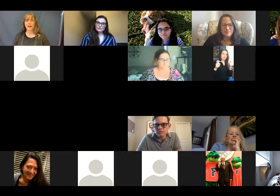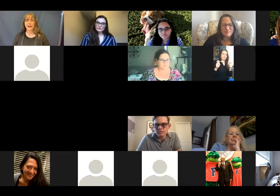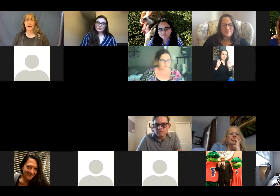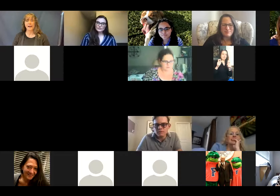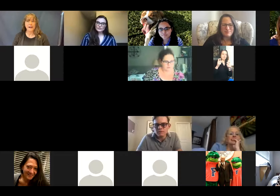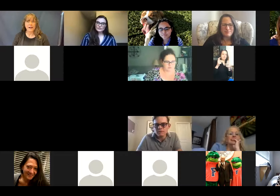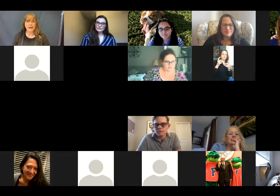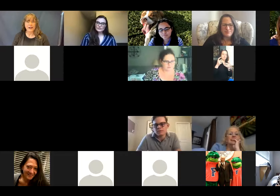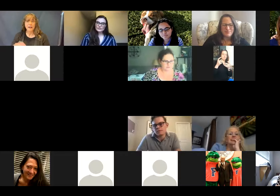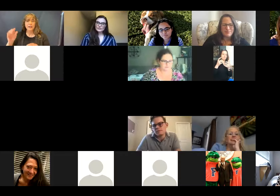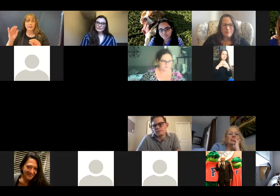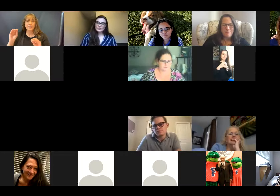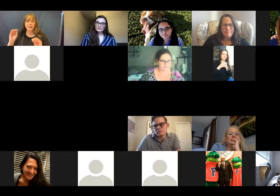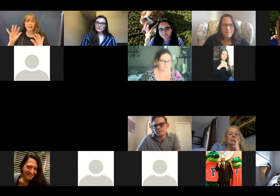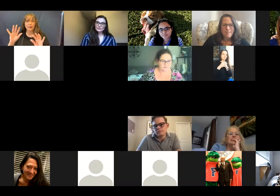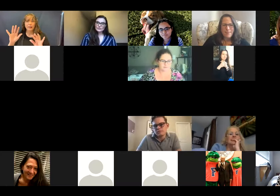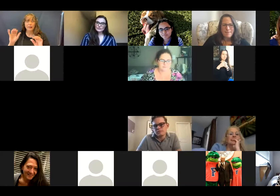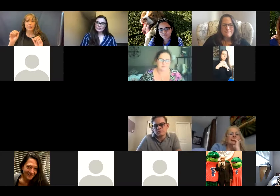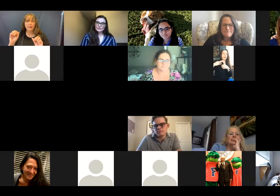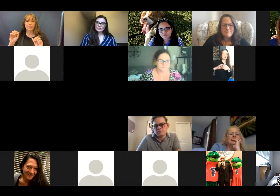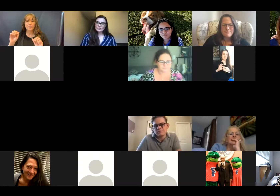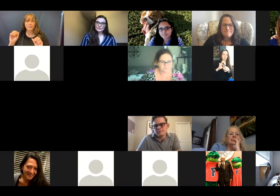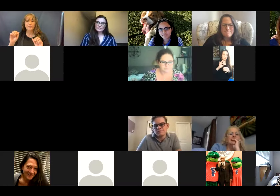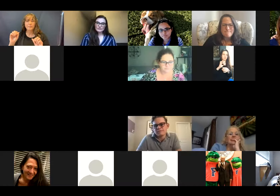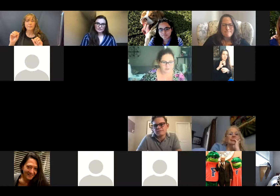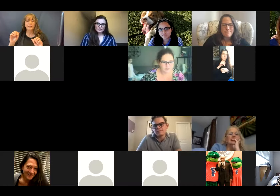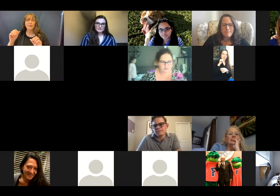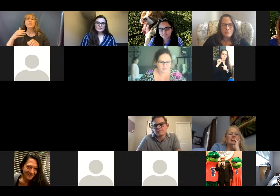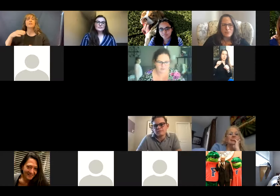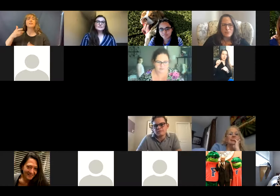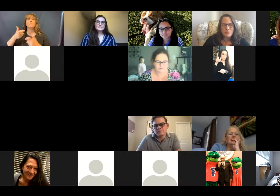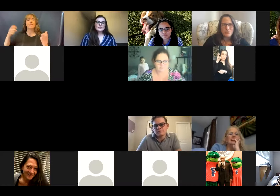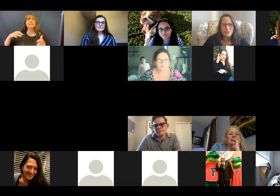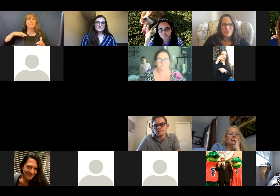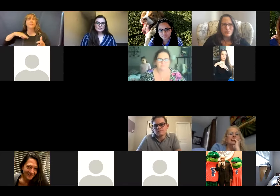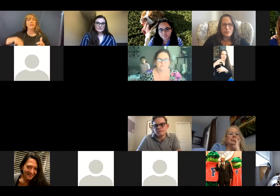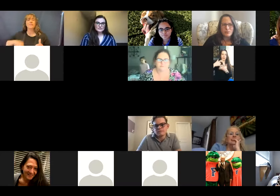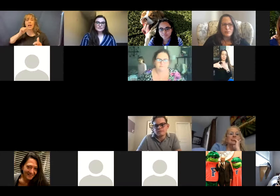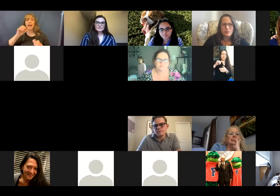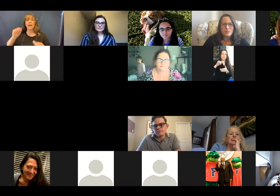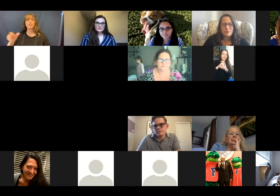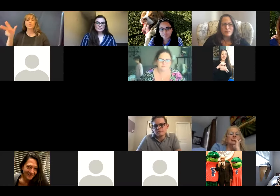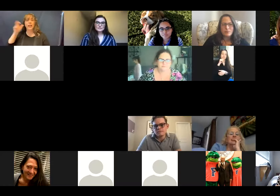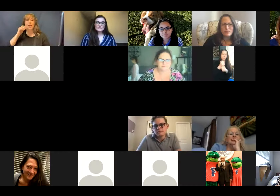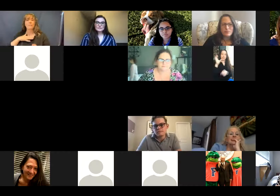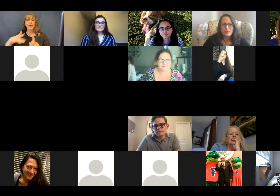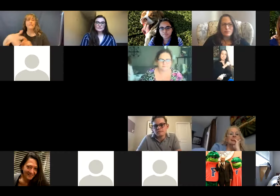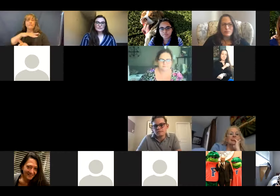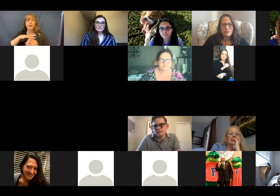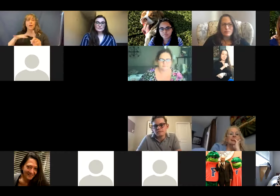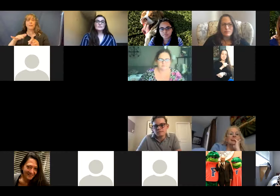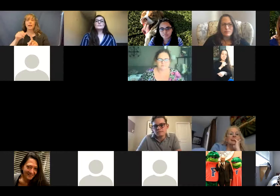biggest benefit of not being able to hear in my environment is that I don't make assumptions.